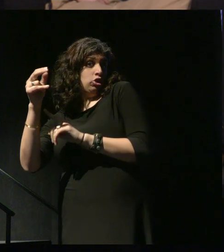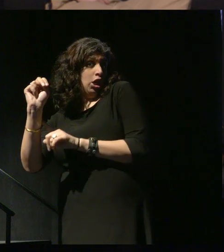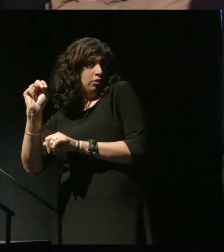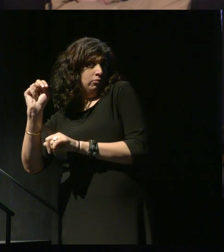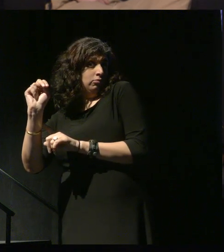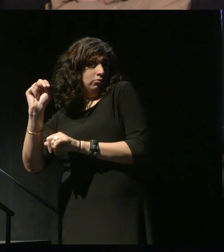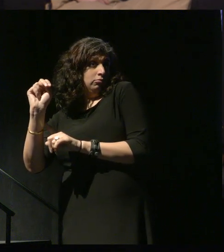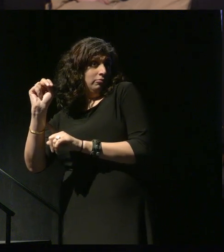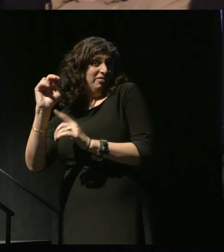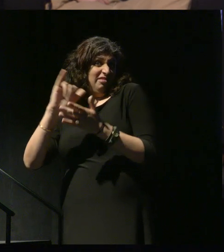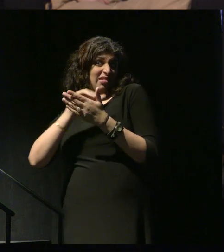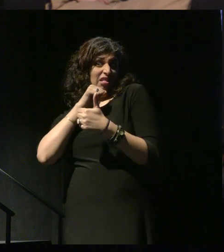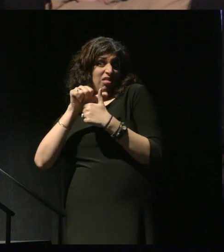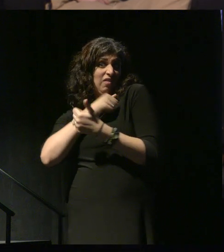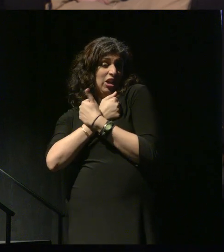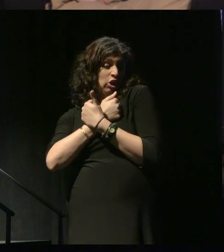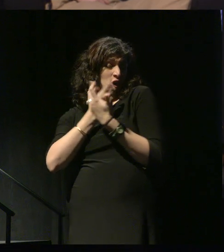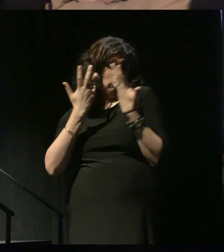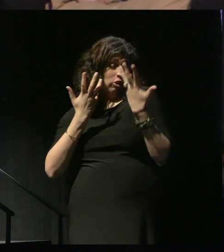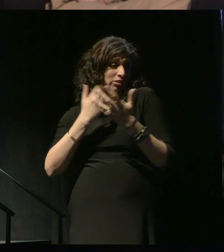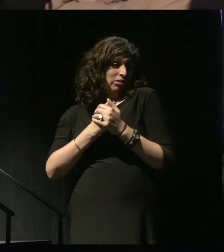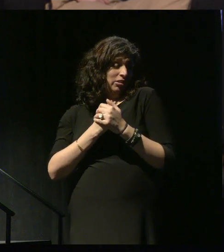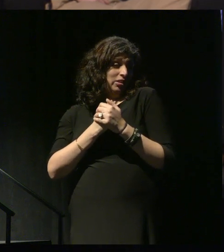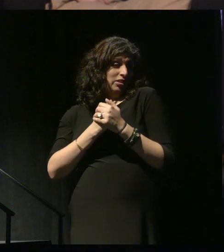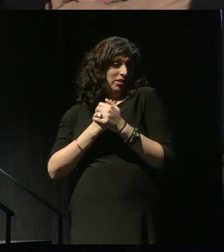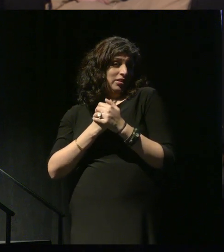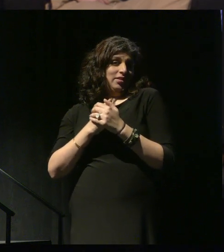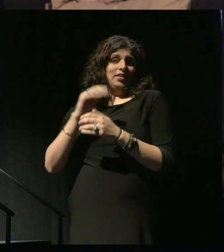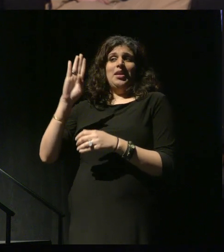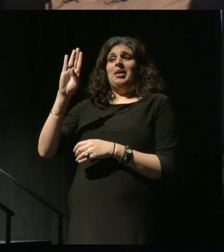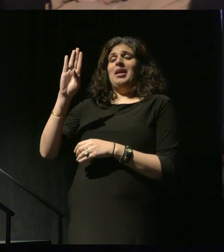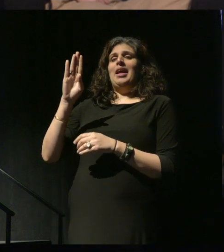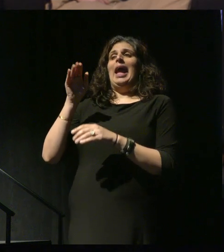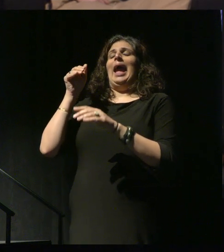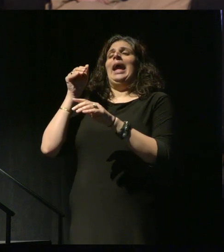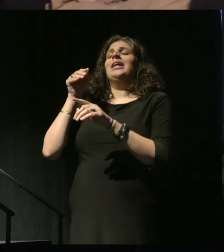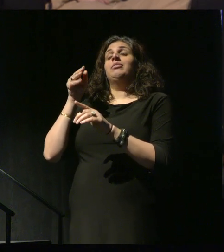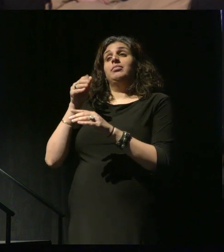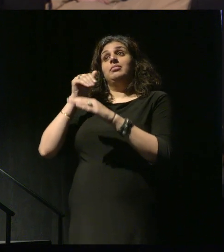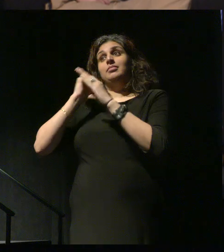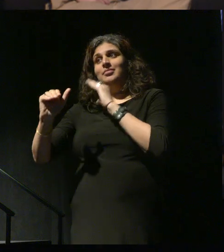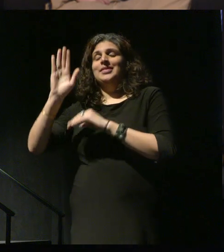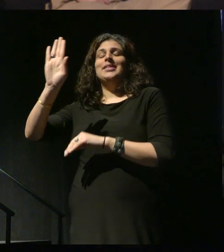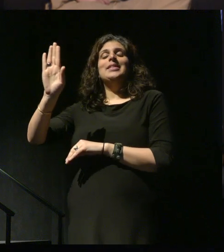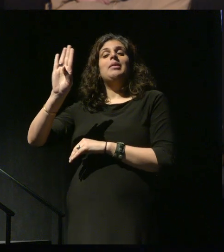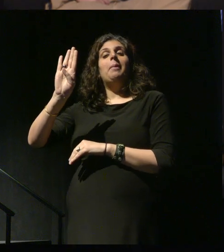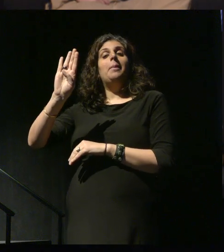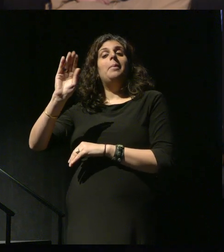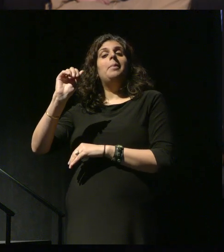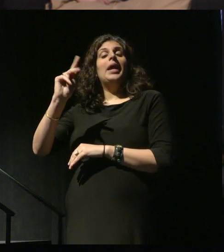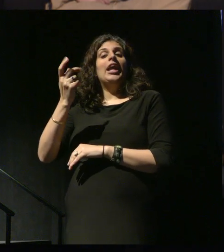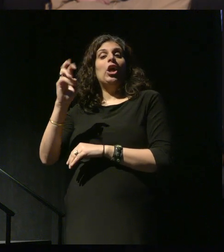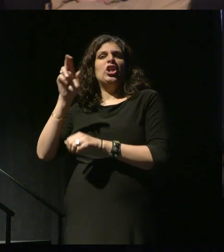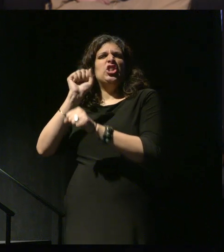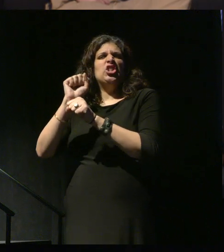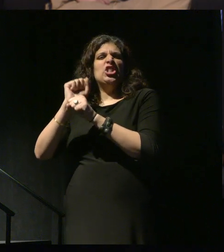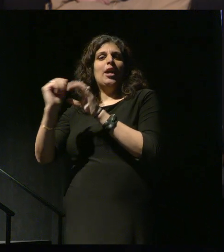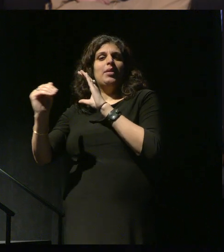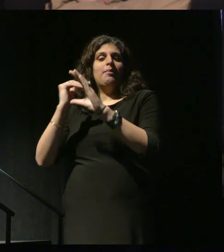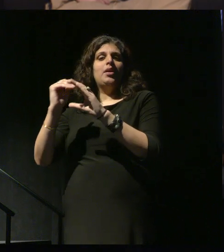you know at his like banker email, but he doesn't wanna hear from me.